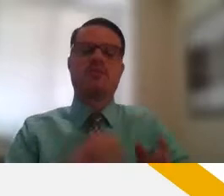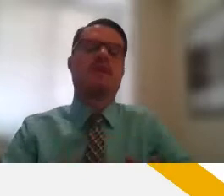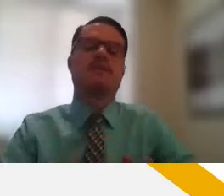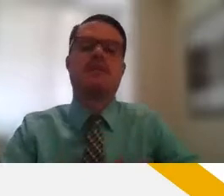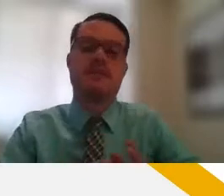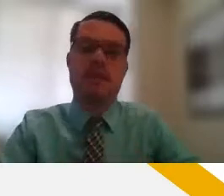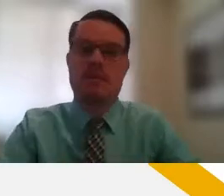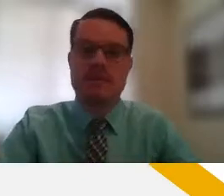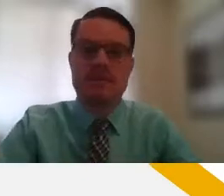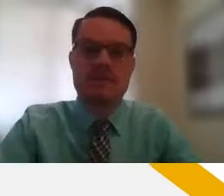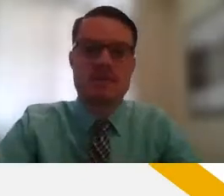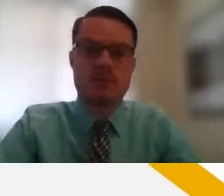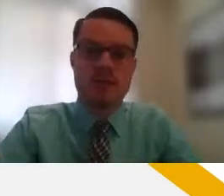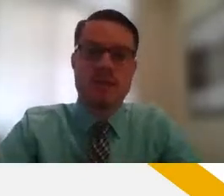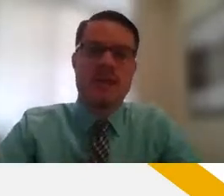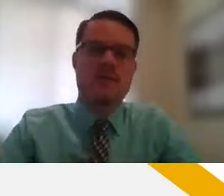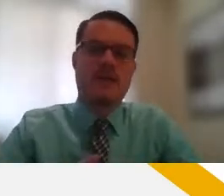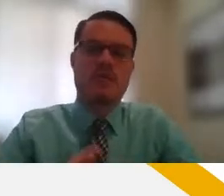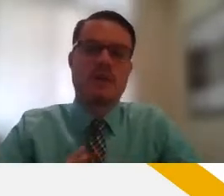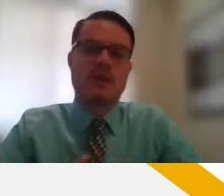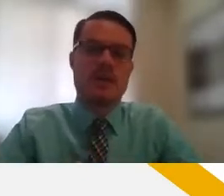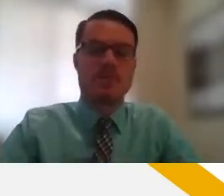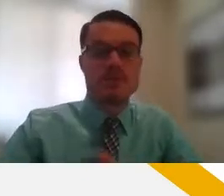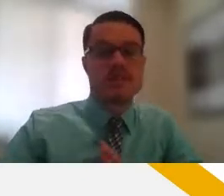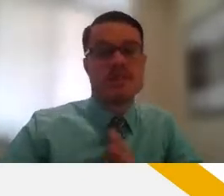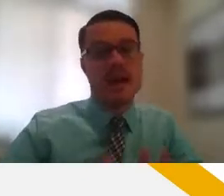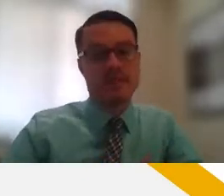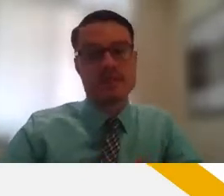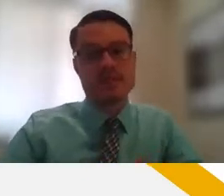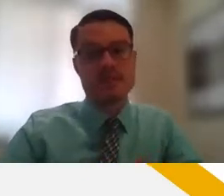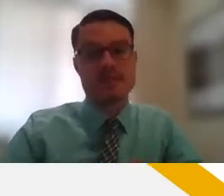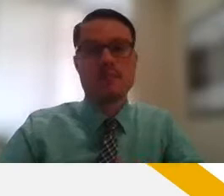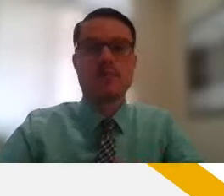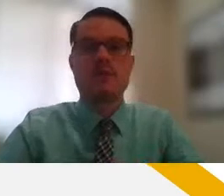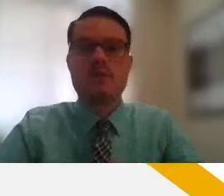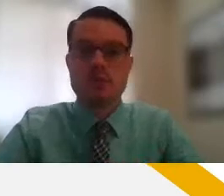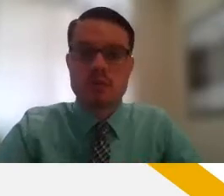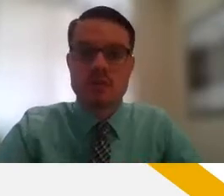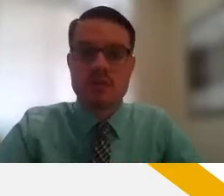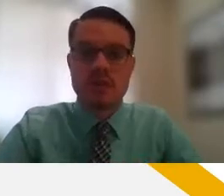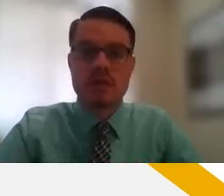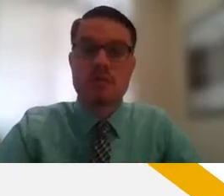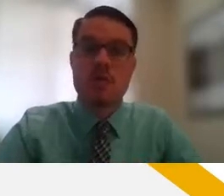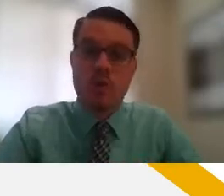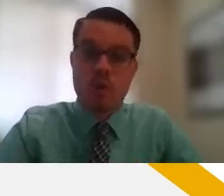to protect the developmentally disabled, if they created a protection advocacy system for individuals with disabilities